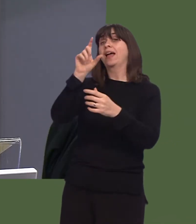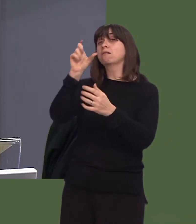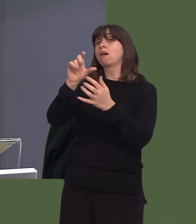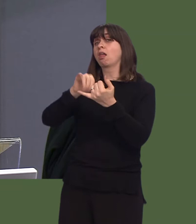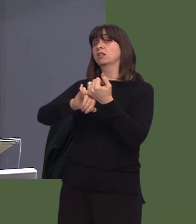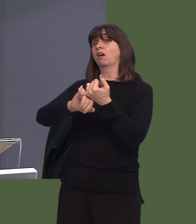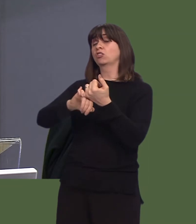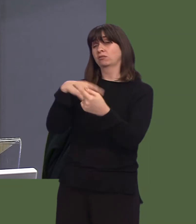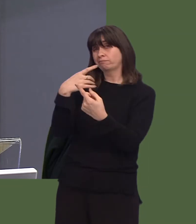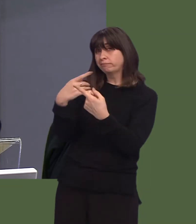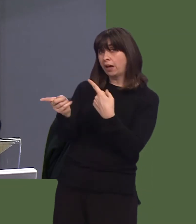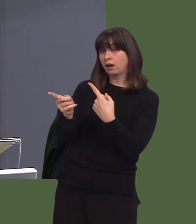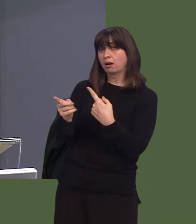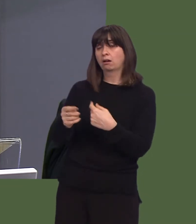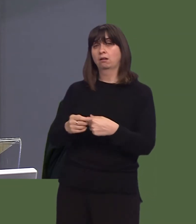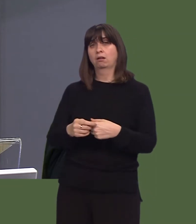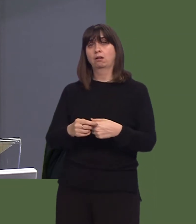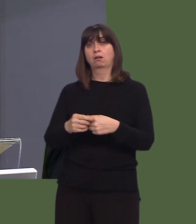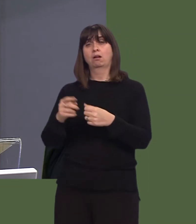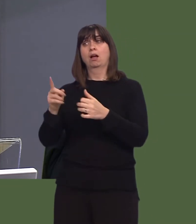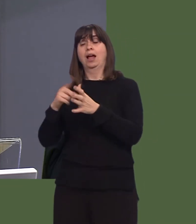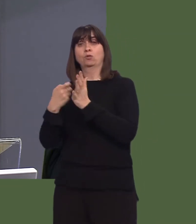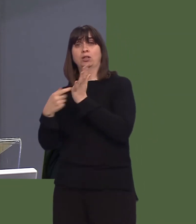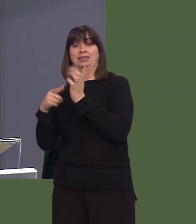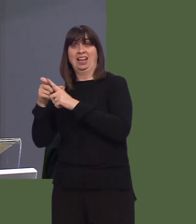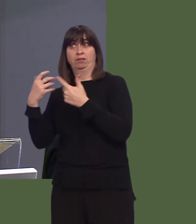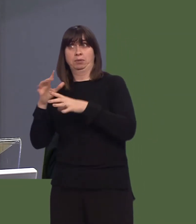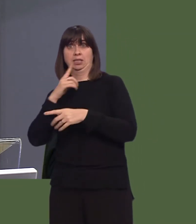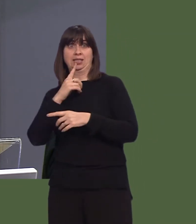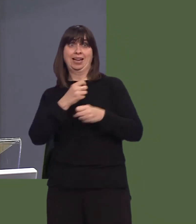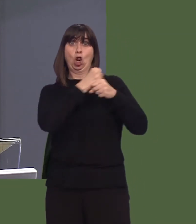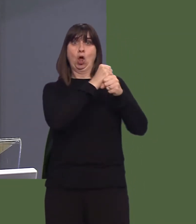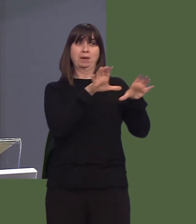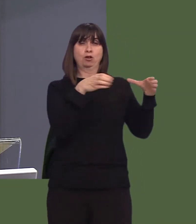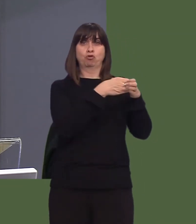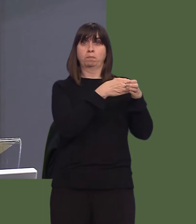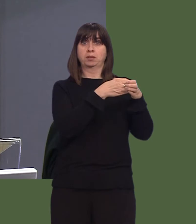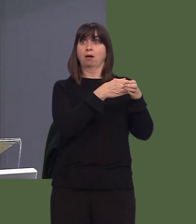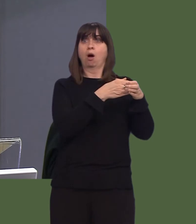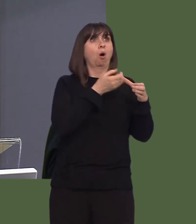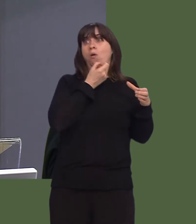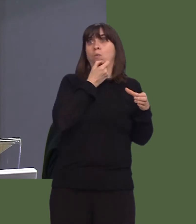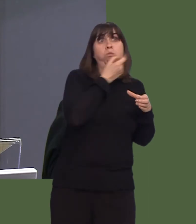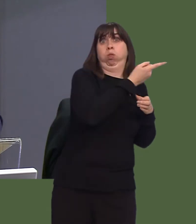The leader of the opposition has claimed that lobbyists leaked Carl Sargeant's sacking before he even knew about it.